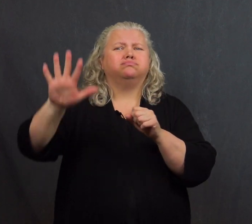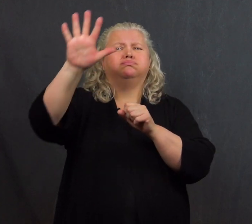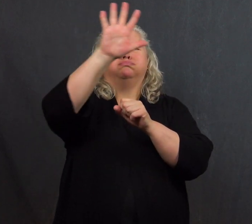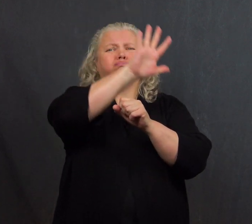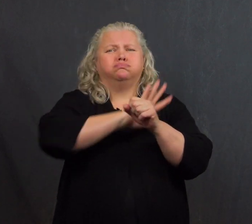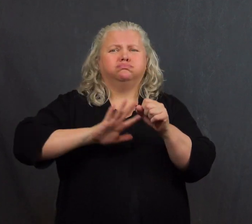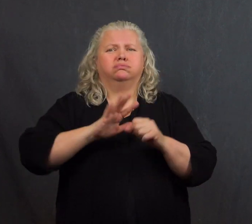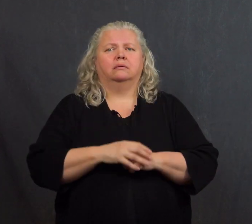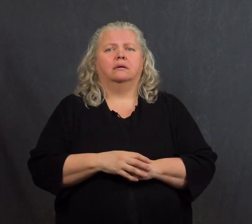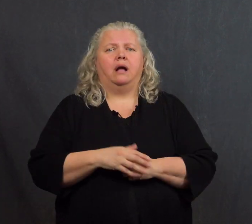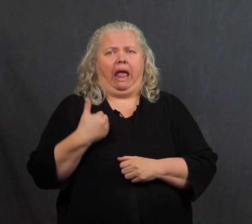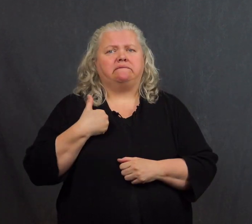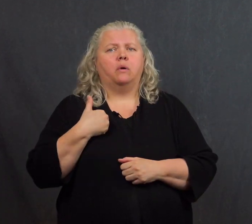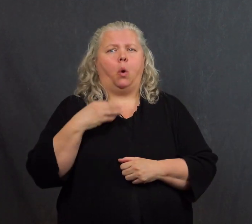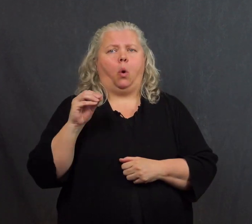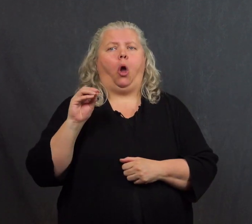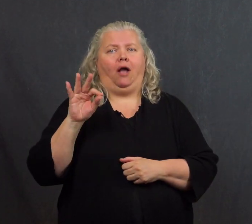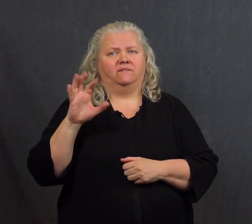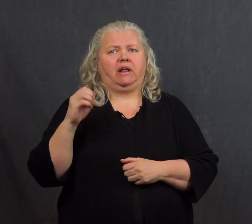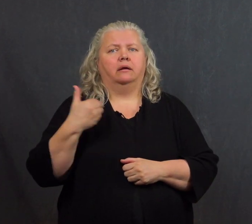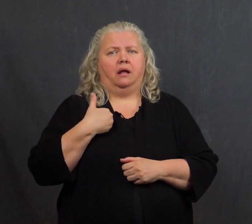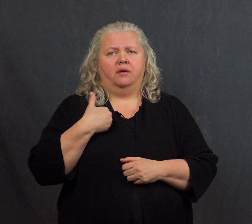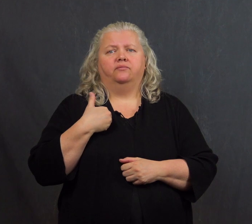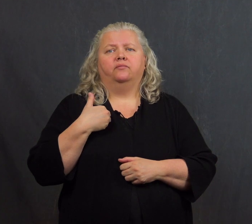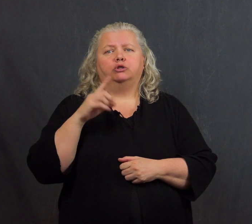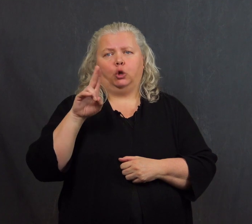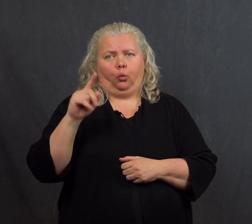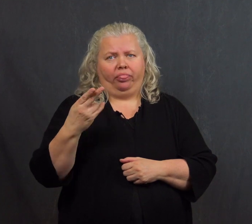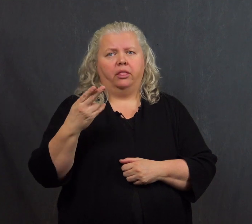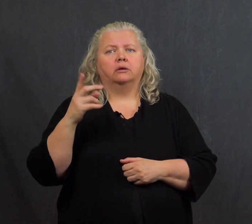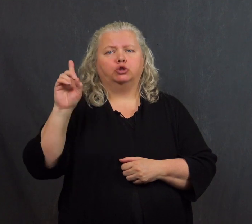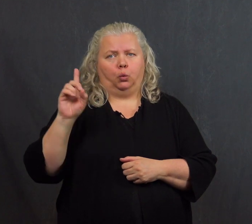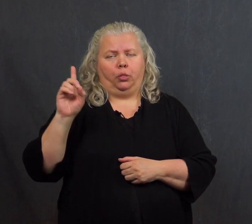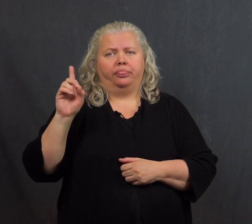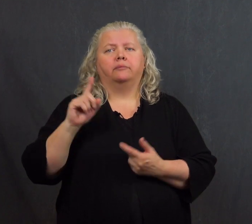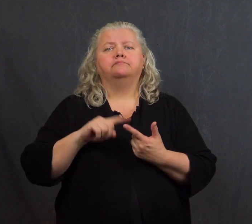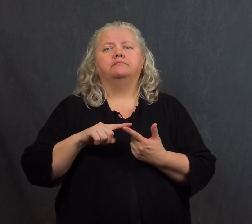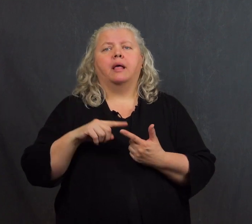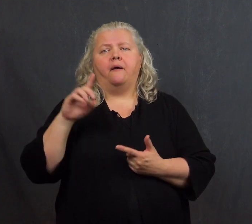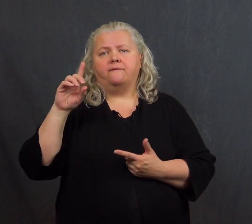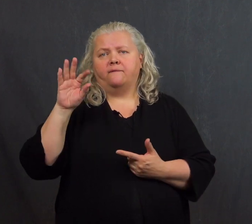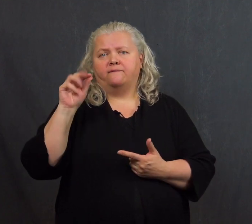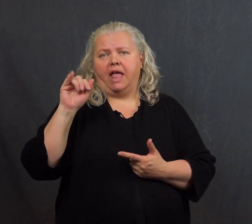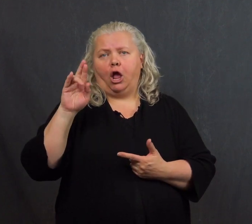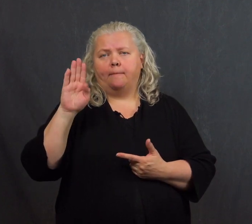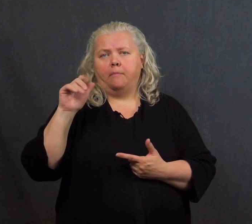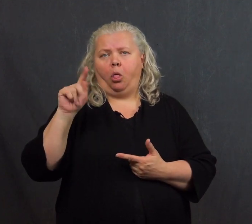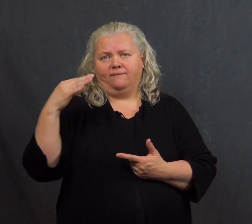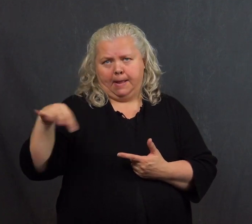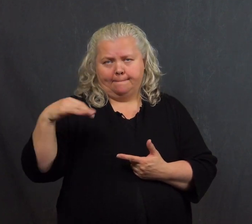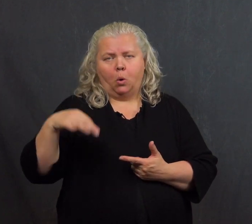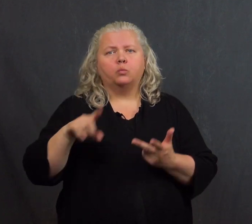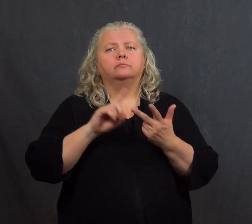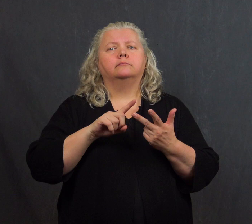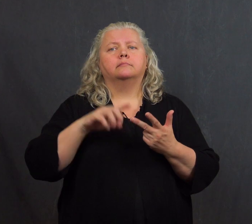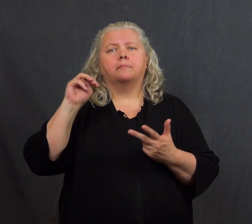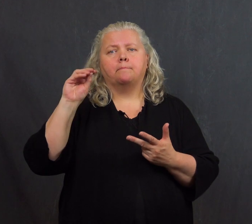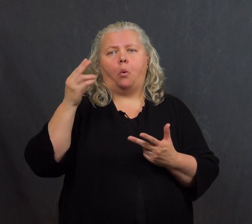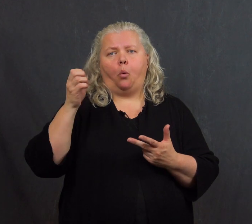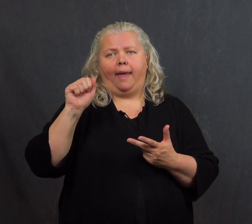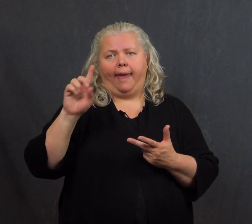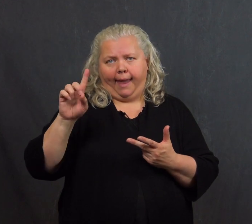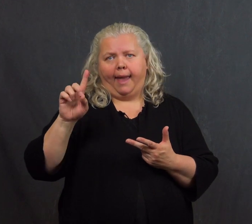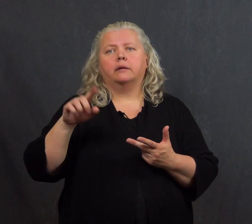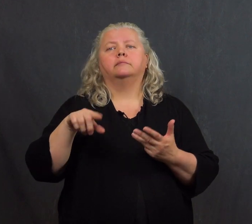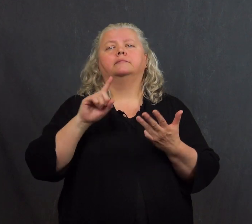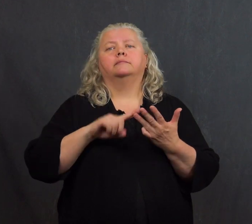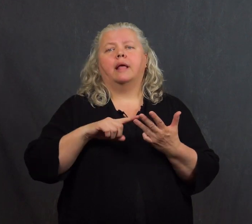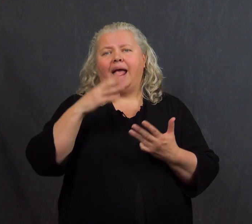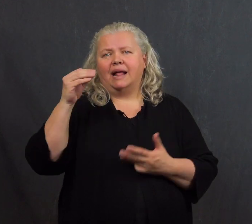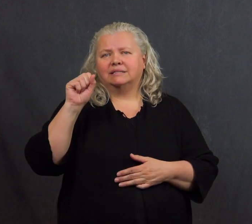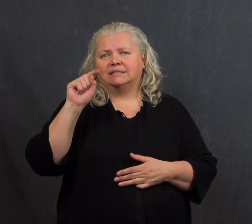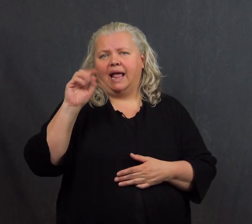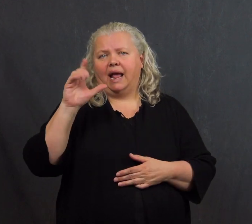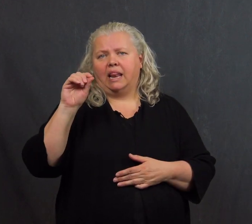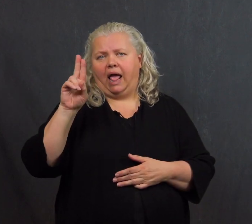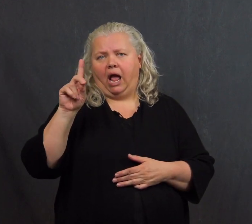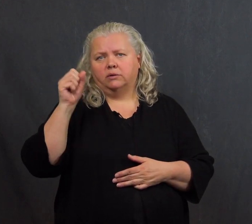Metro area, and they have offices in Duluth, Faribault, Moorhead, and St. Cloud.